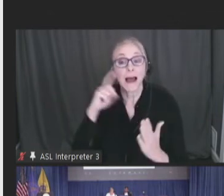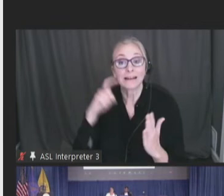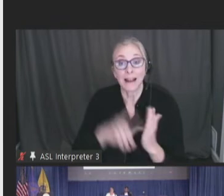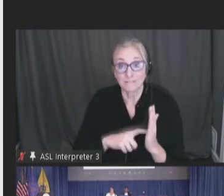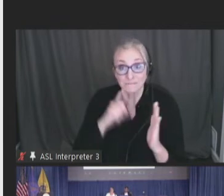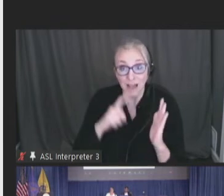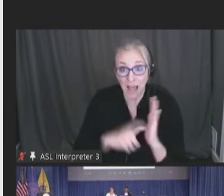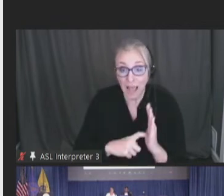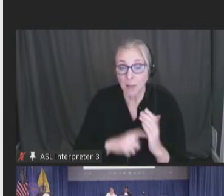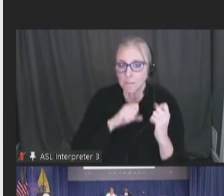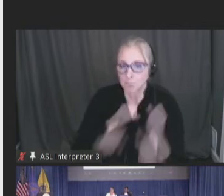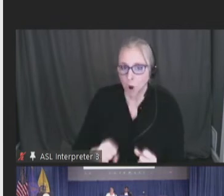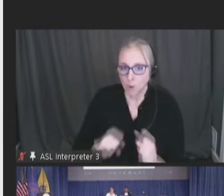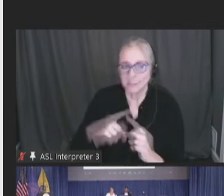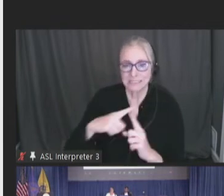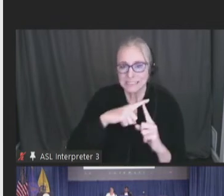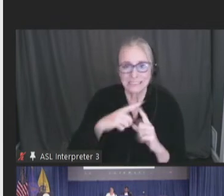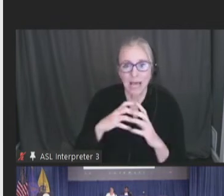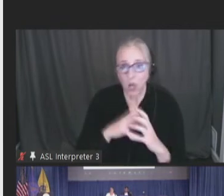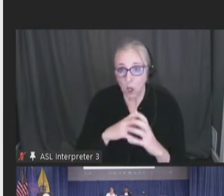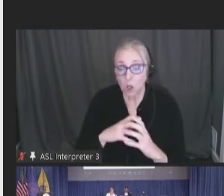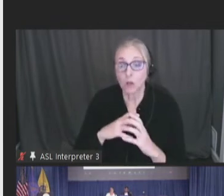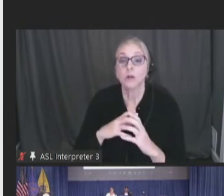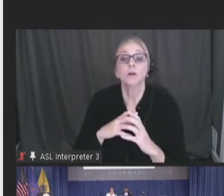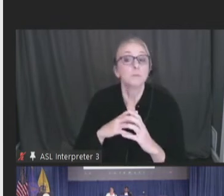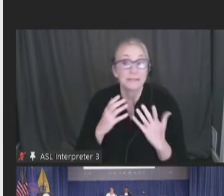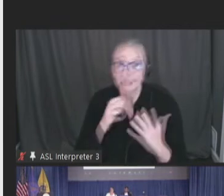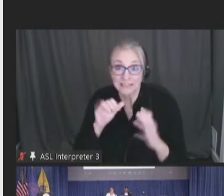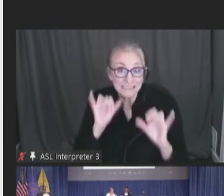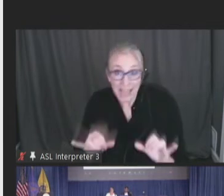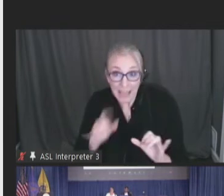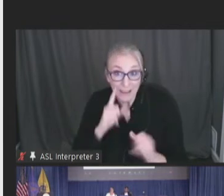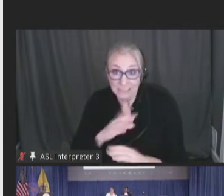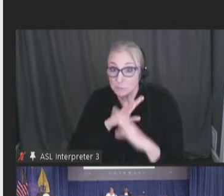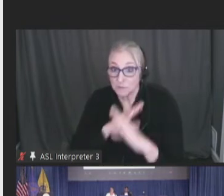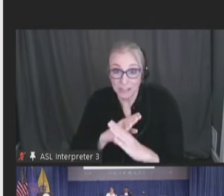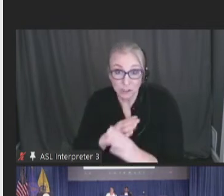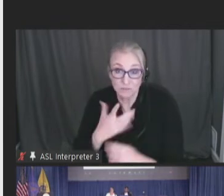T cell immunogens, maybe not the same immunogens that are in the prevention vaccine. Maybe we